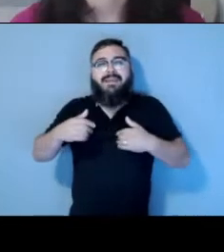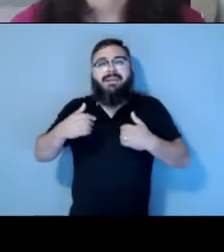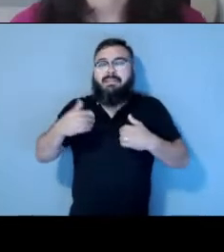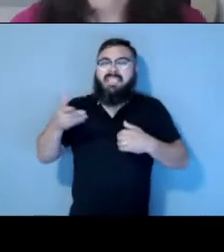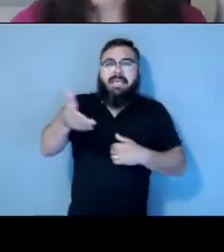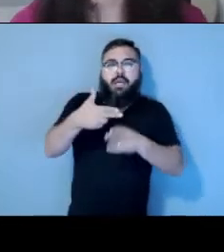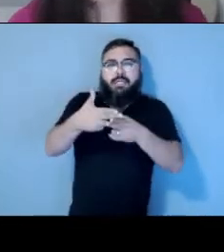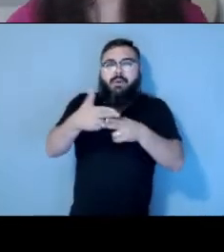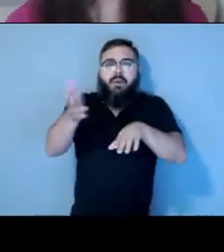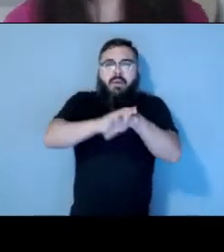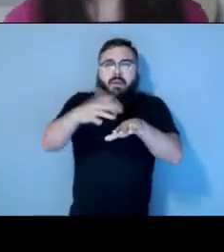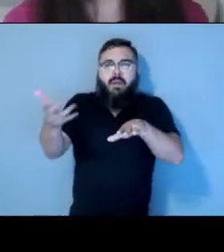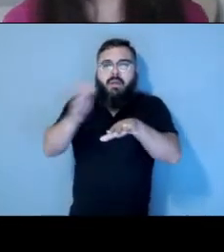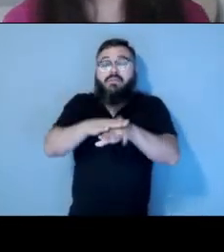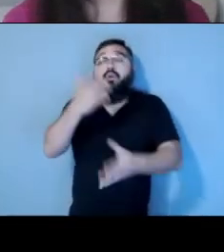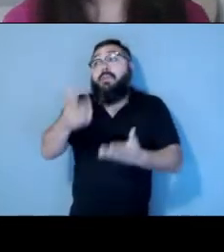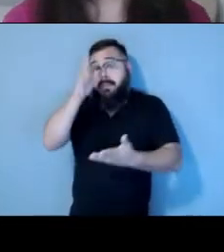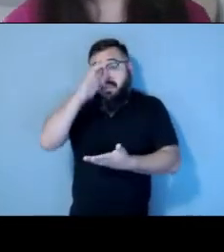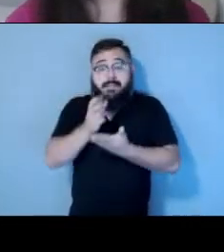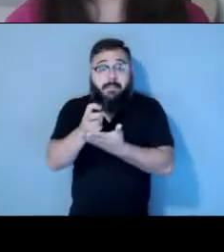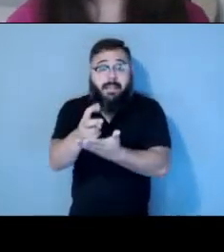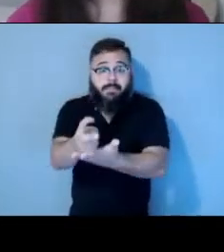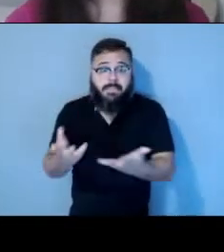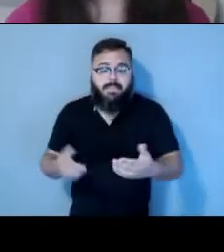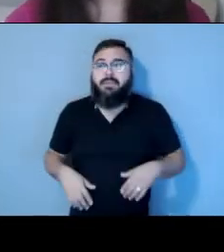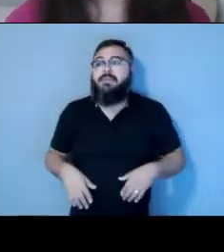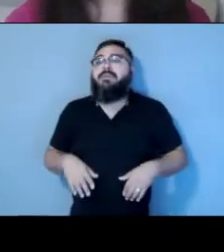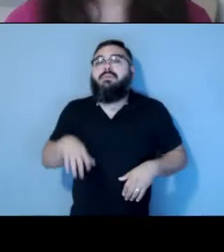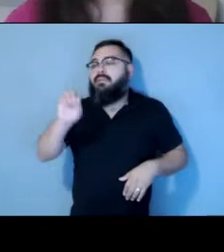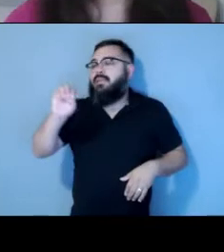so something like this might be epilepsy, for example, so this is a permanent condition,